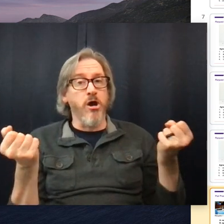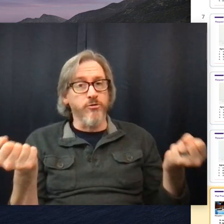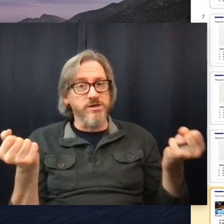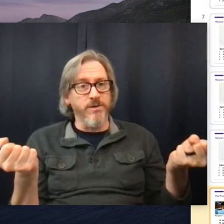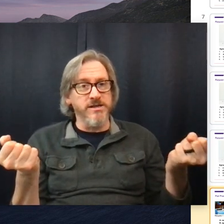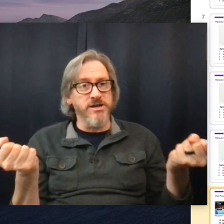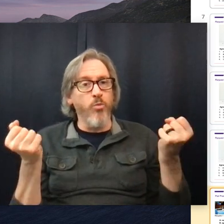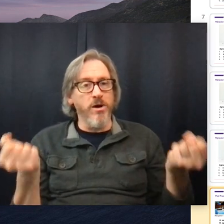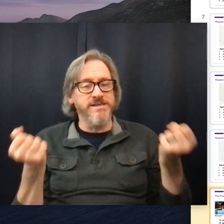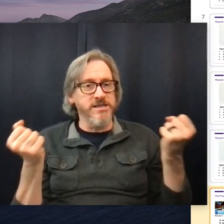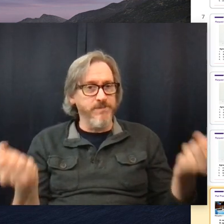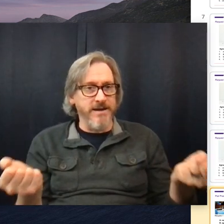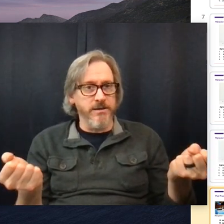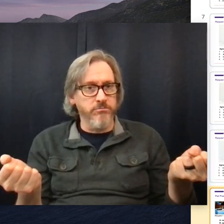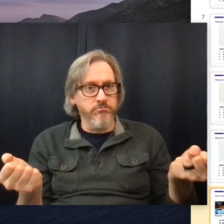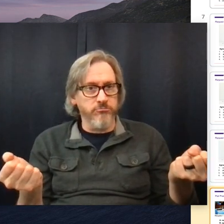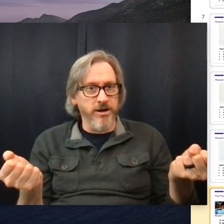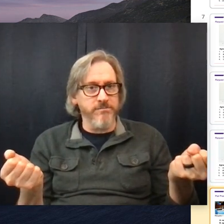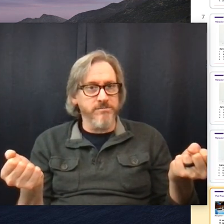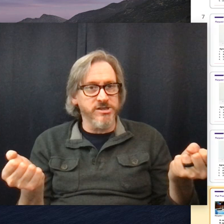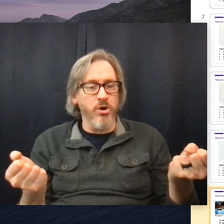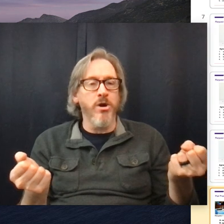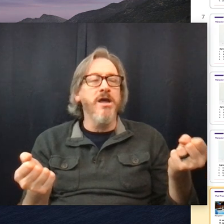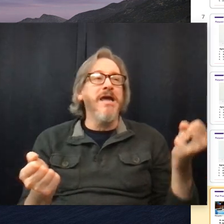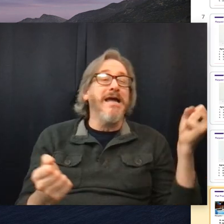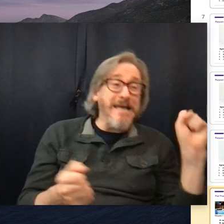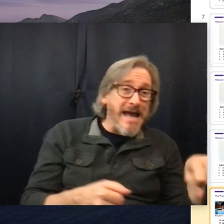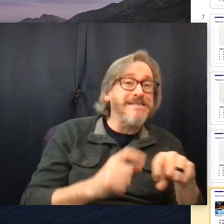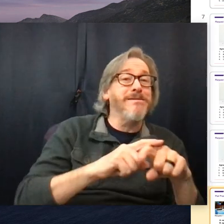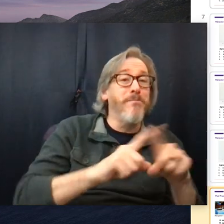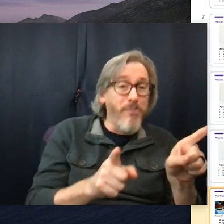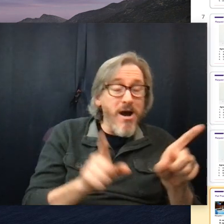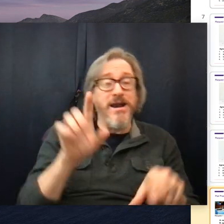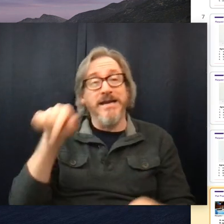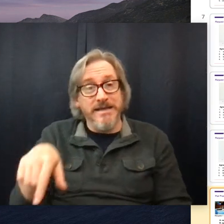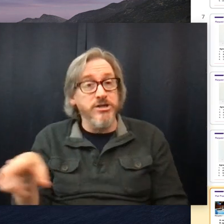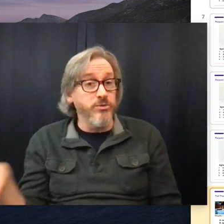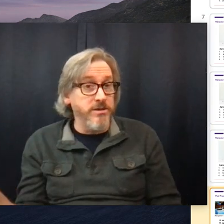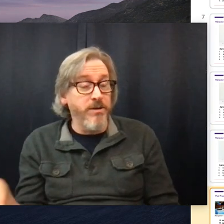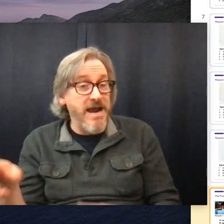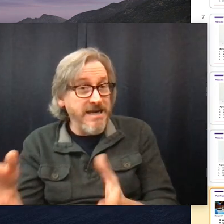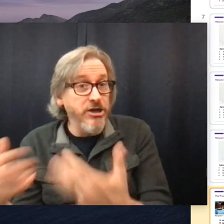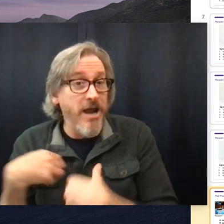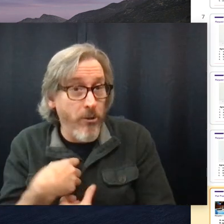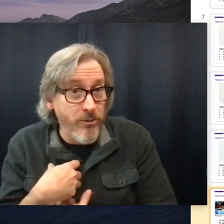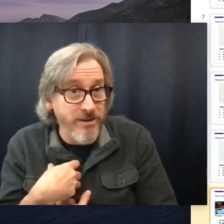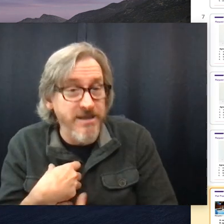other response of what's expected right so yes but I need to do but I need you to help me with